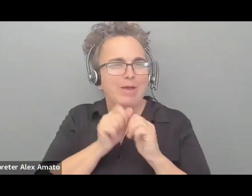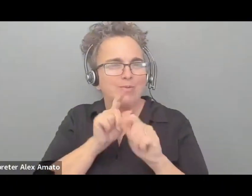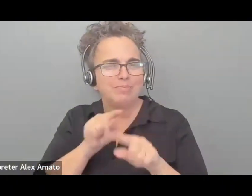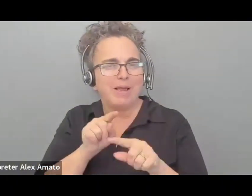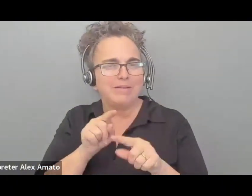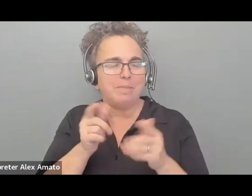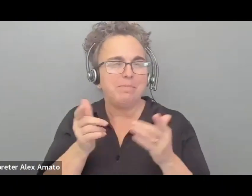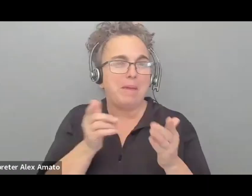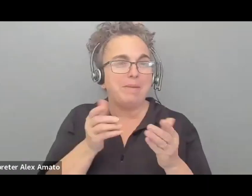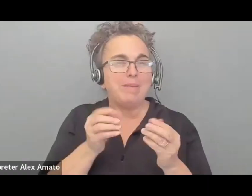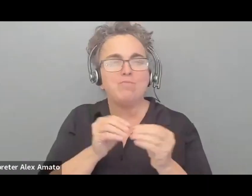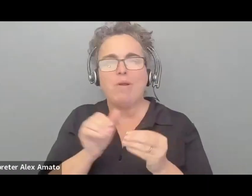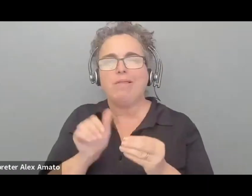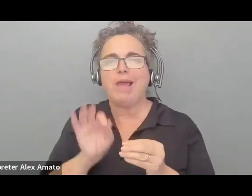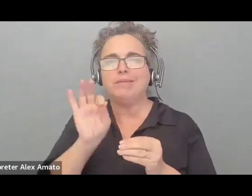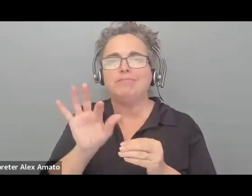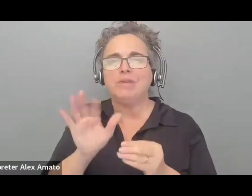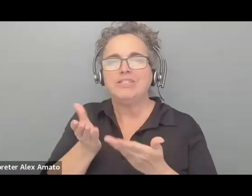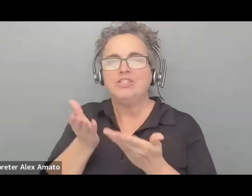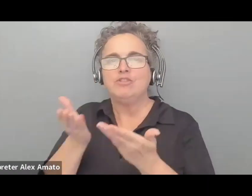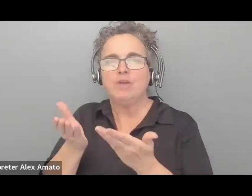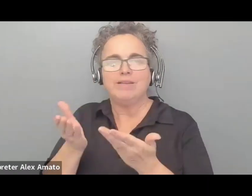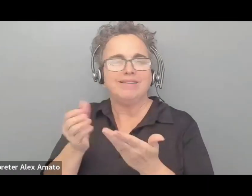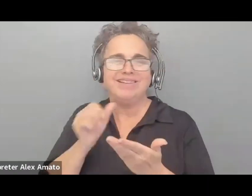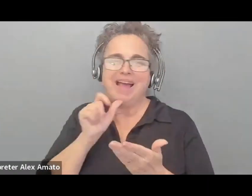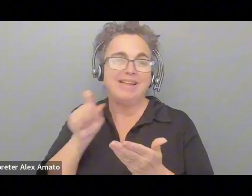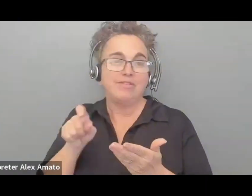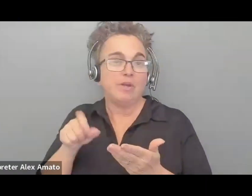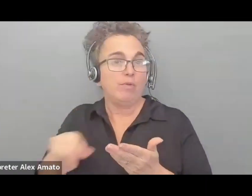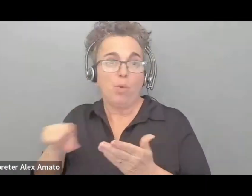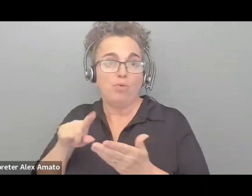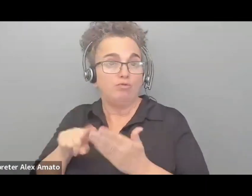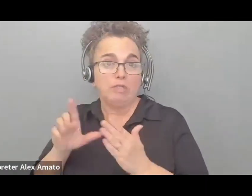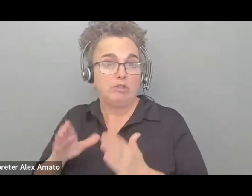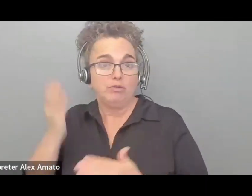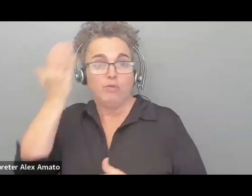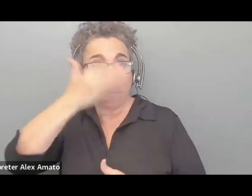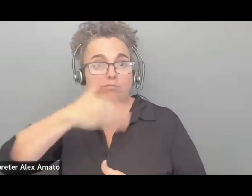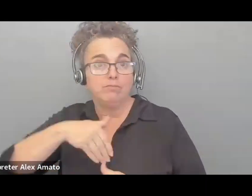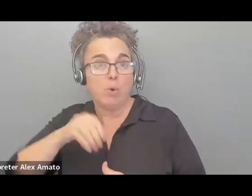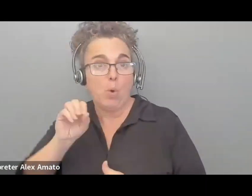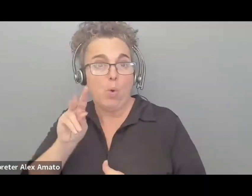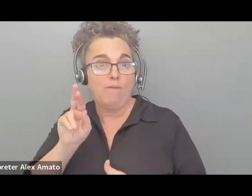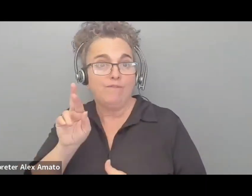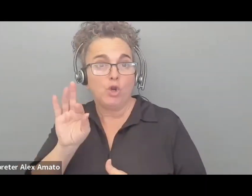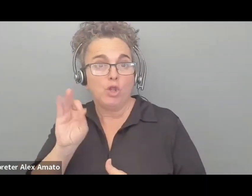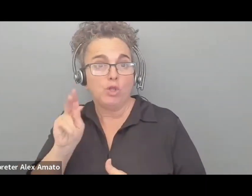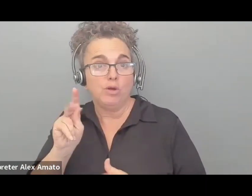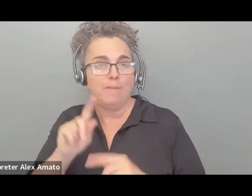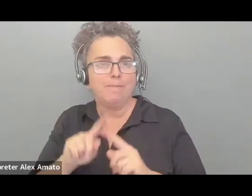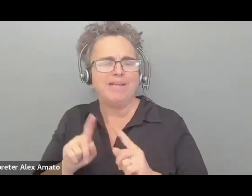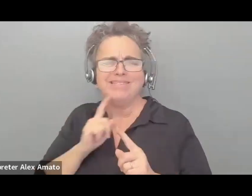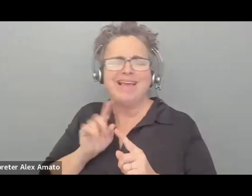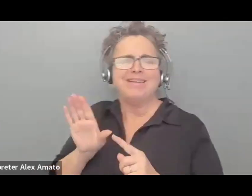of saying what's overlooked. So I wanna say it's important to do this, so consider including a screener question